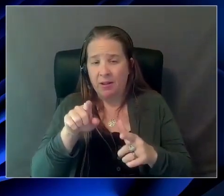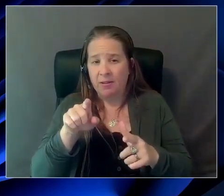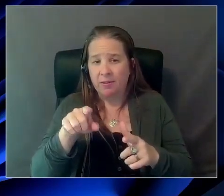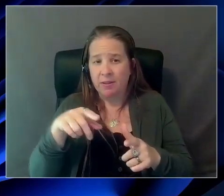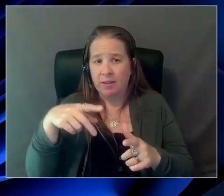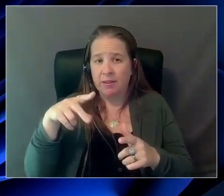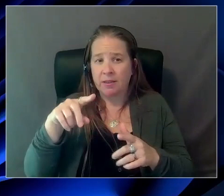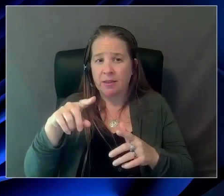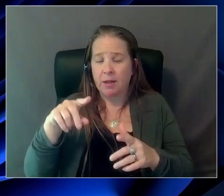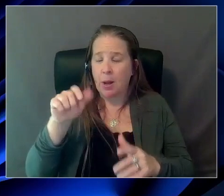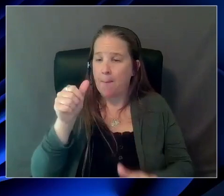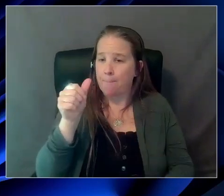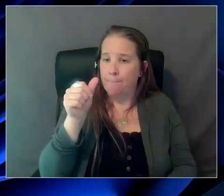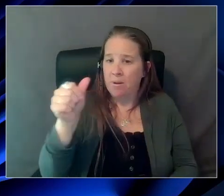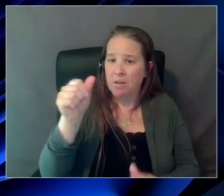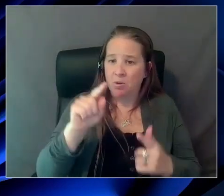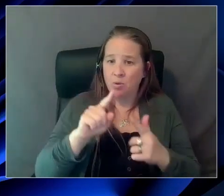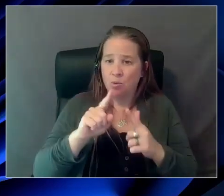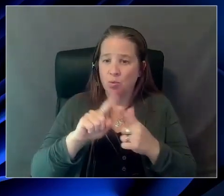I can pin to start.